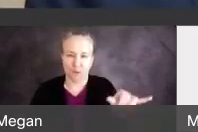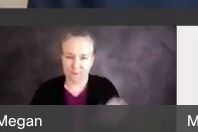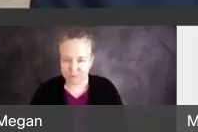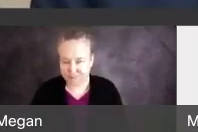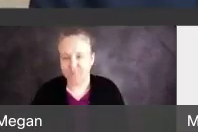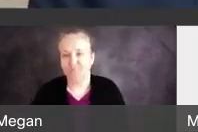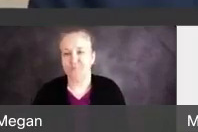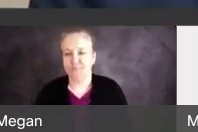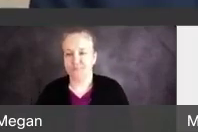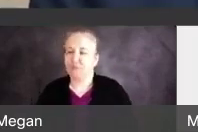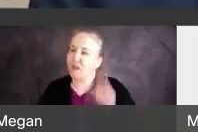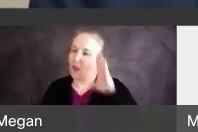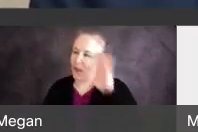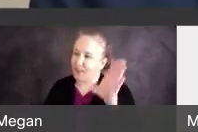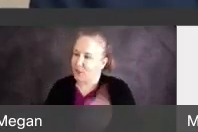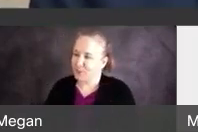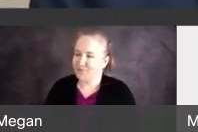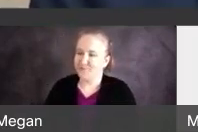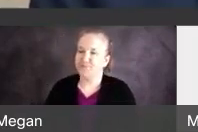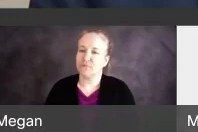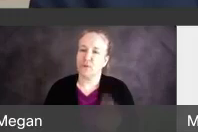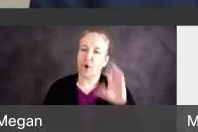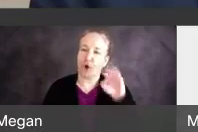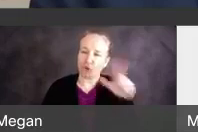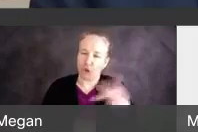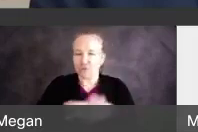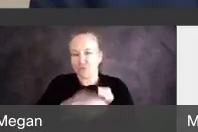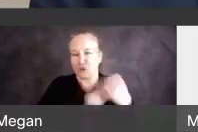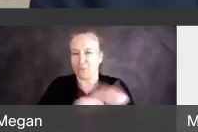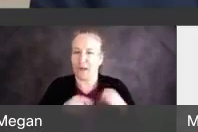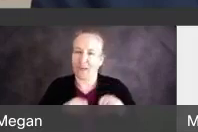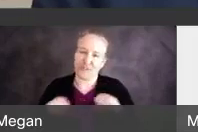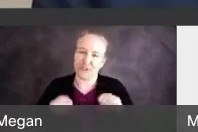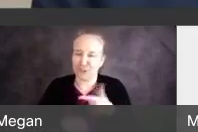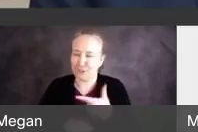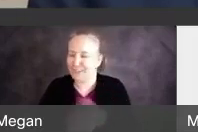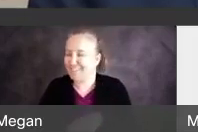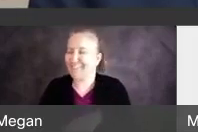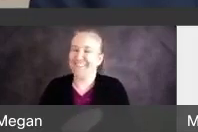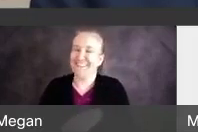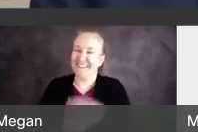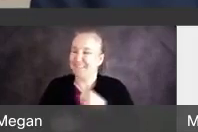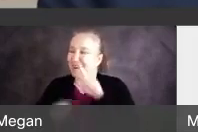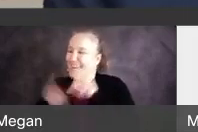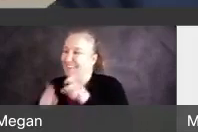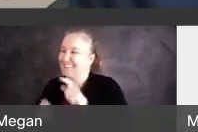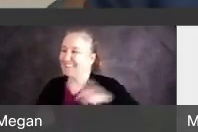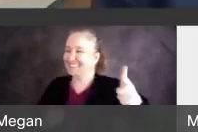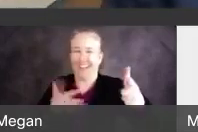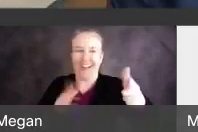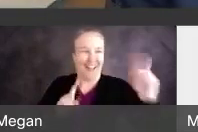[Reporter] Hi there. Carl sort of stole my thunder, asking about the meeting earlier this week